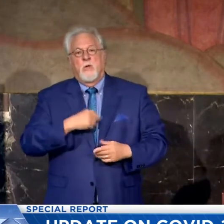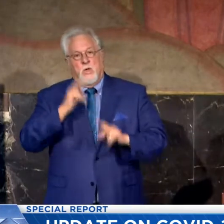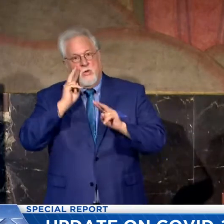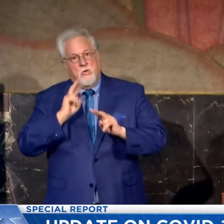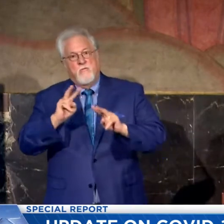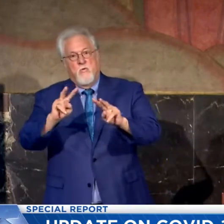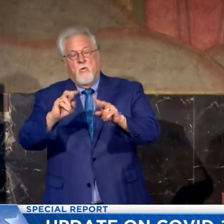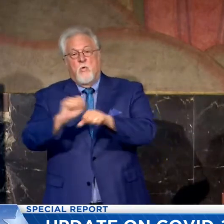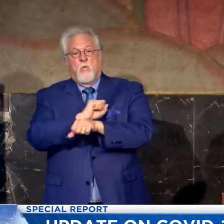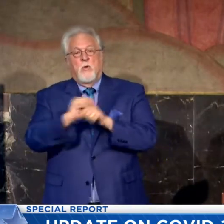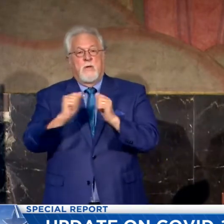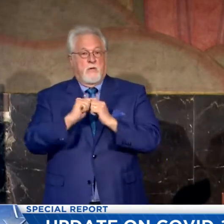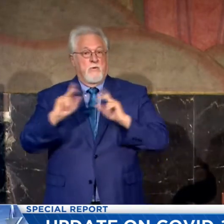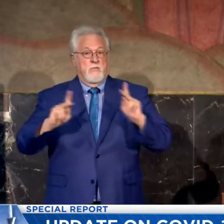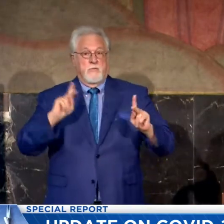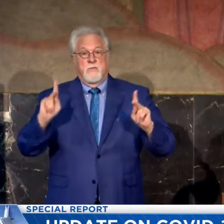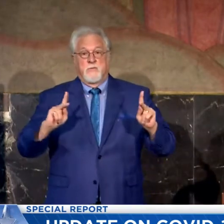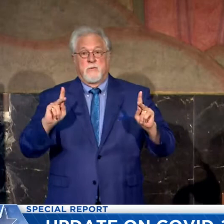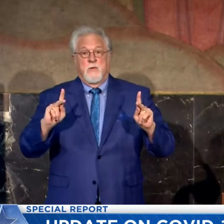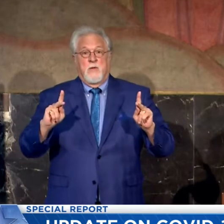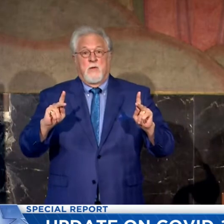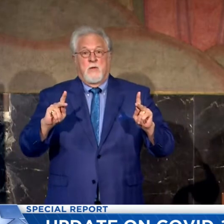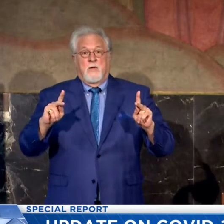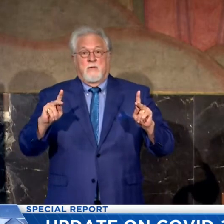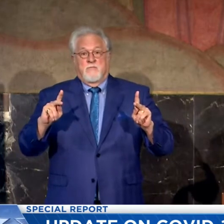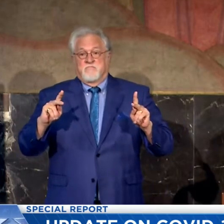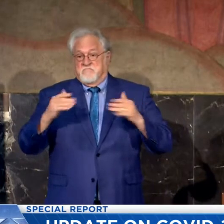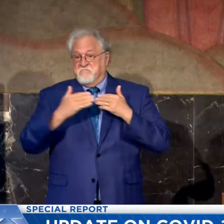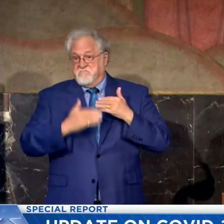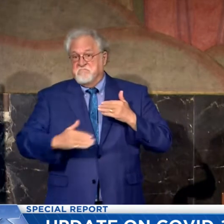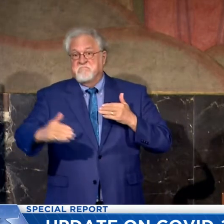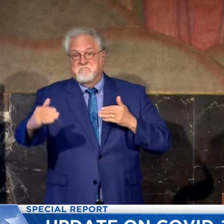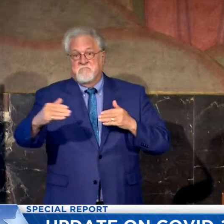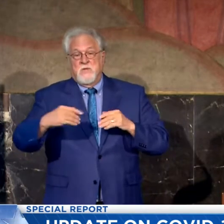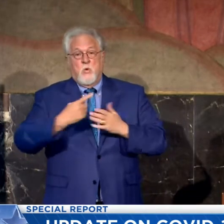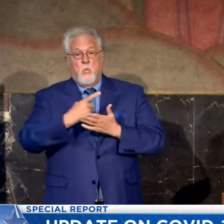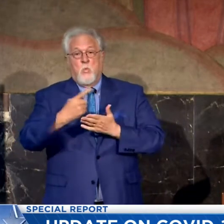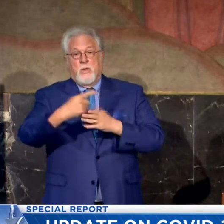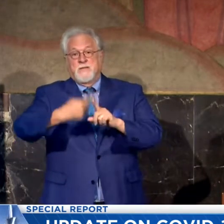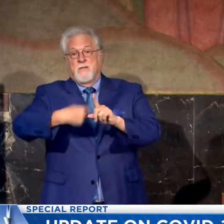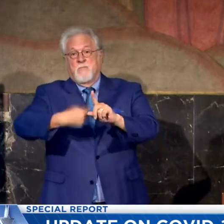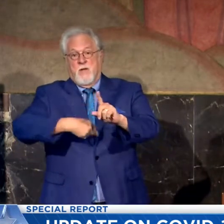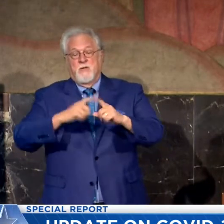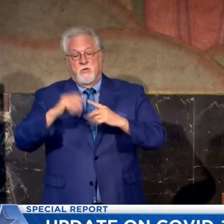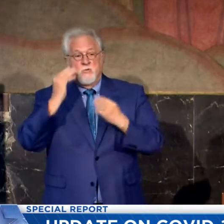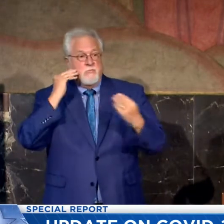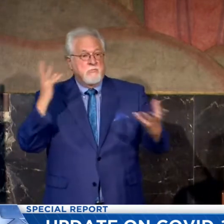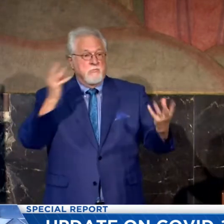CONTAGIOUS. GETTING THIS INFORMATION SHOULD BE VERY HELPFUL. WE LOOK FORWARD TO WORKING WITH